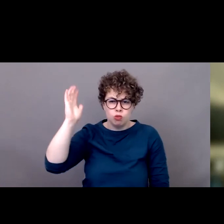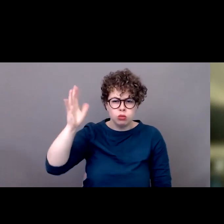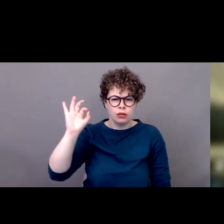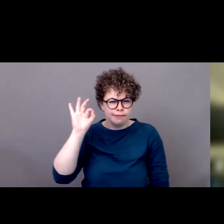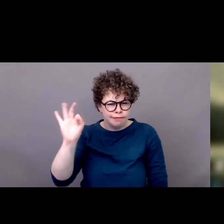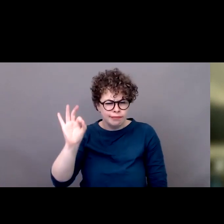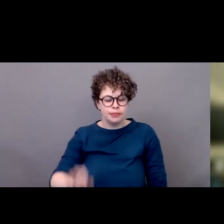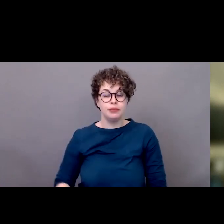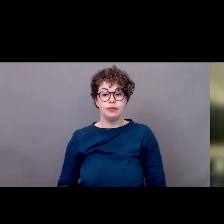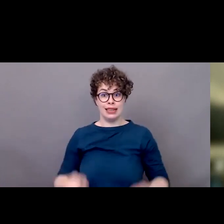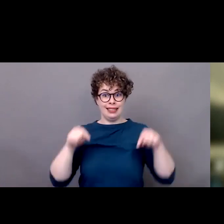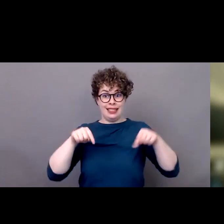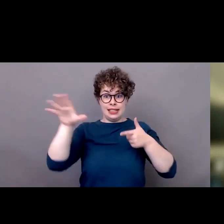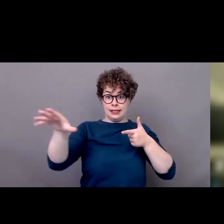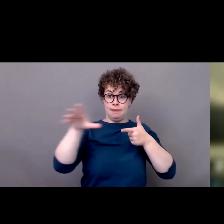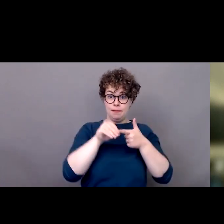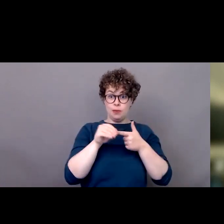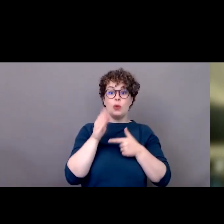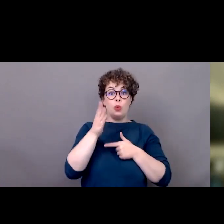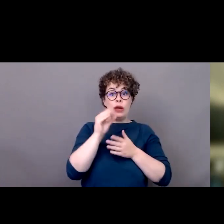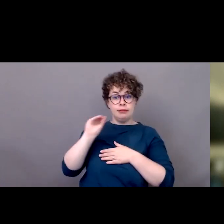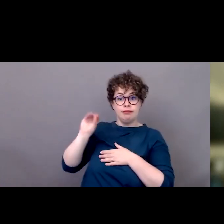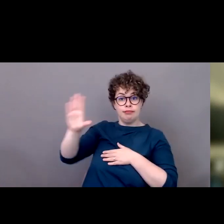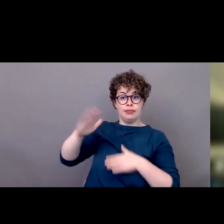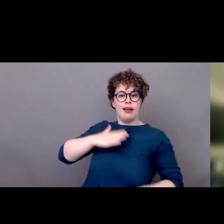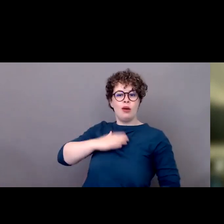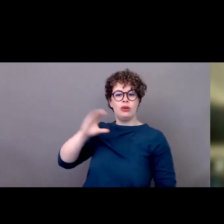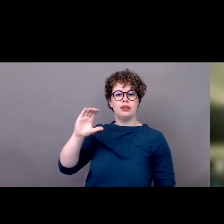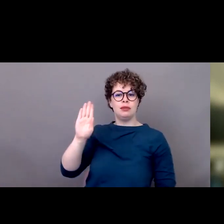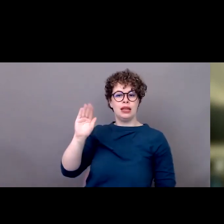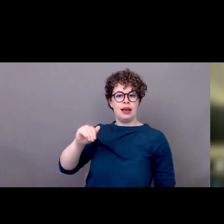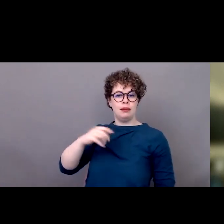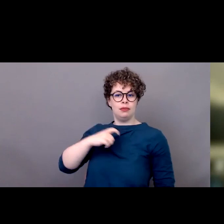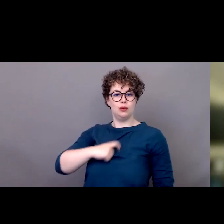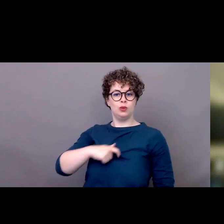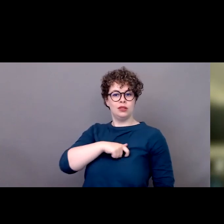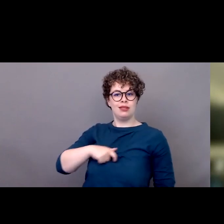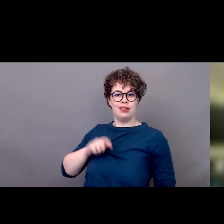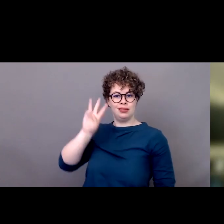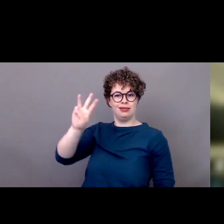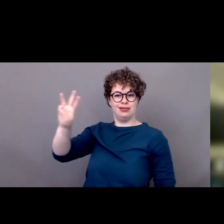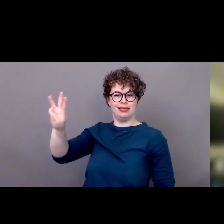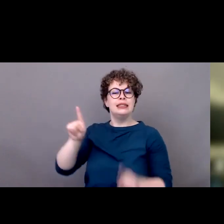recording of today's webinar on CBM Switzerland's website under the same link as the registration.